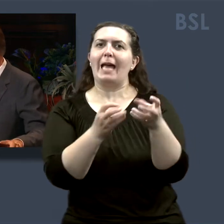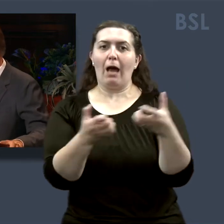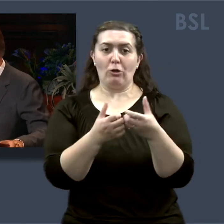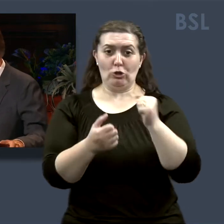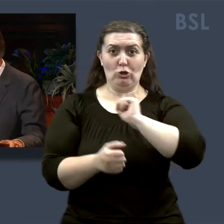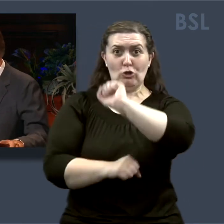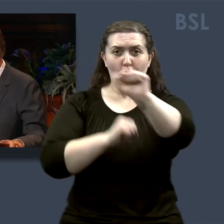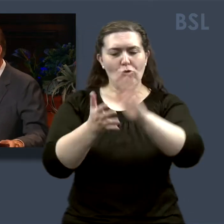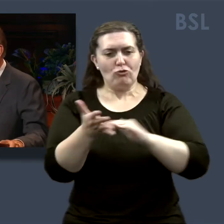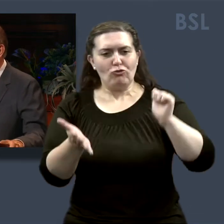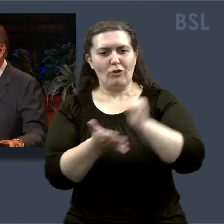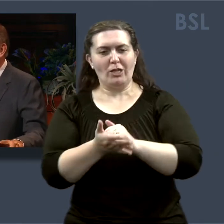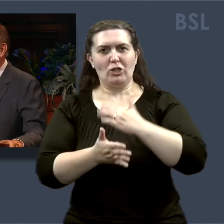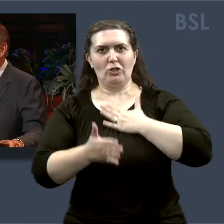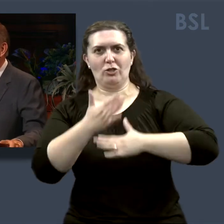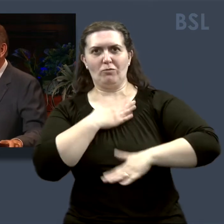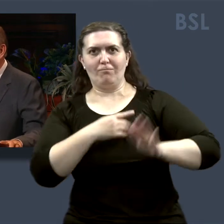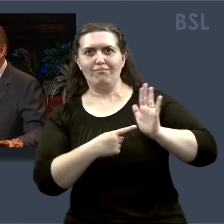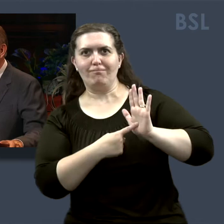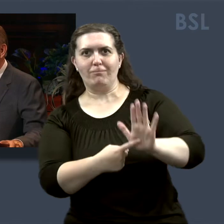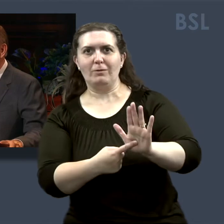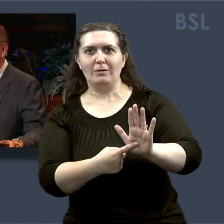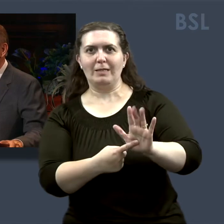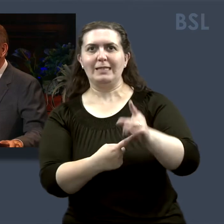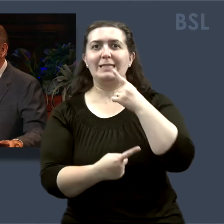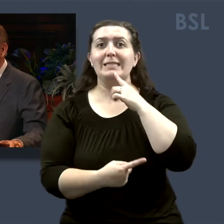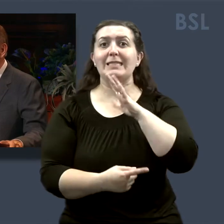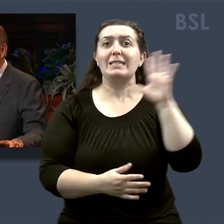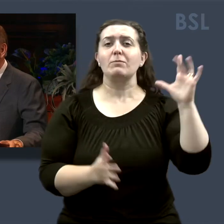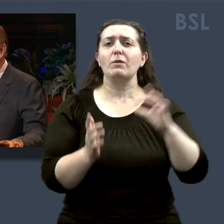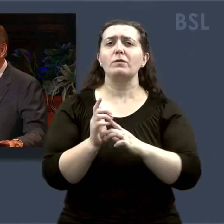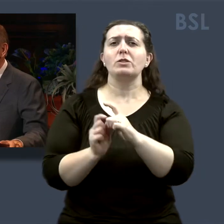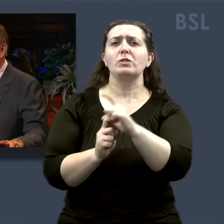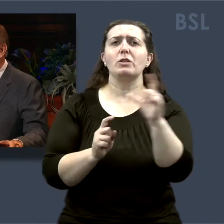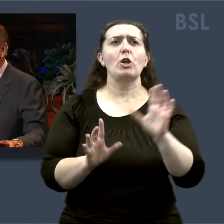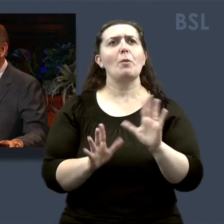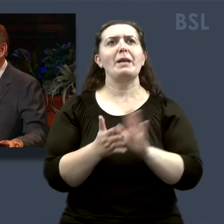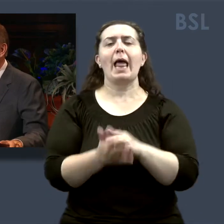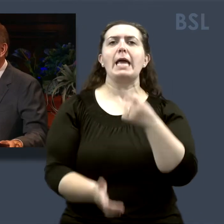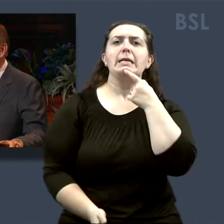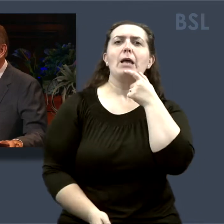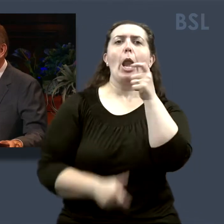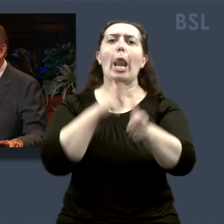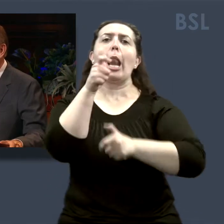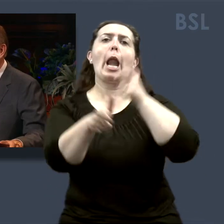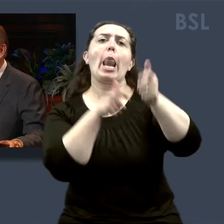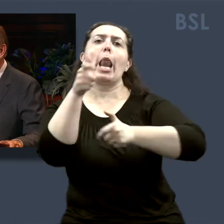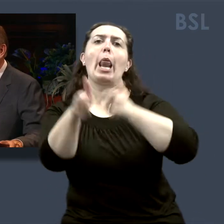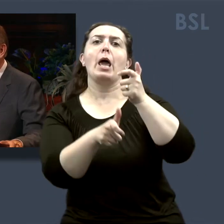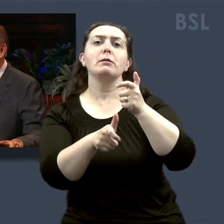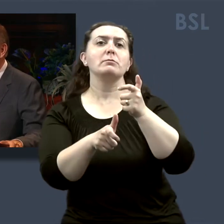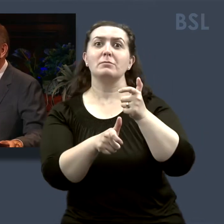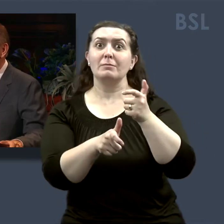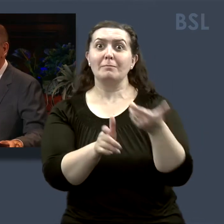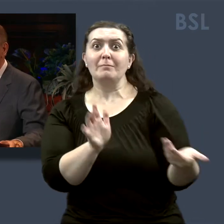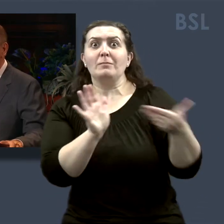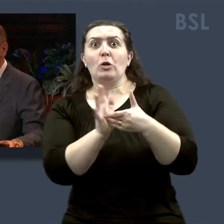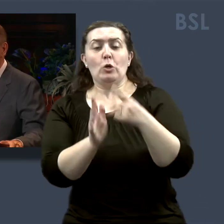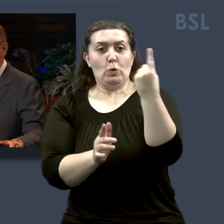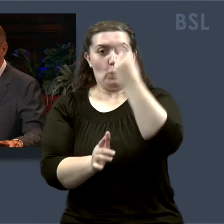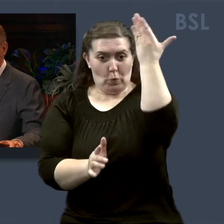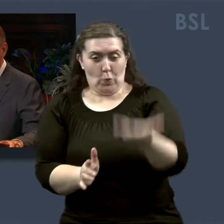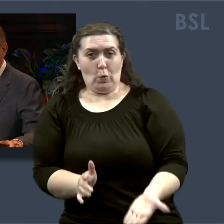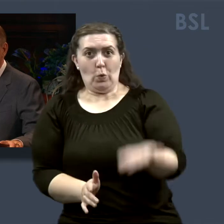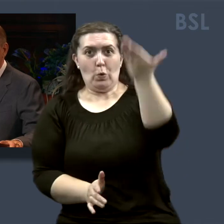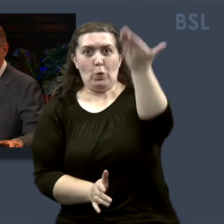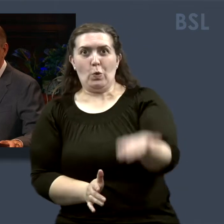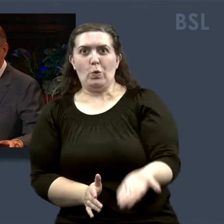Your testimony in Jesus Christ isn’t just what you say—it’s who you are.